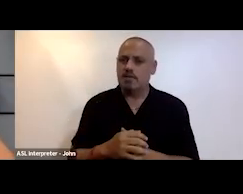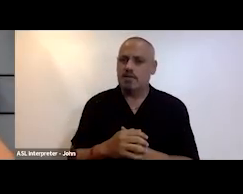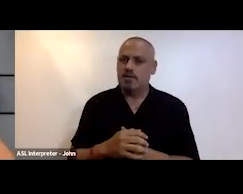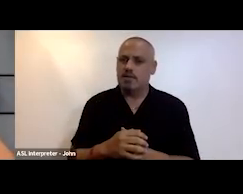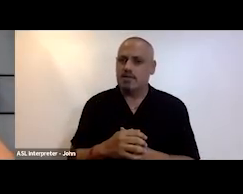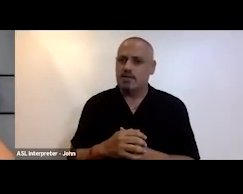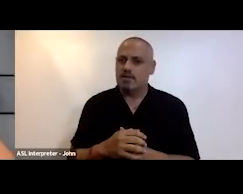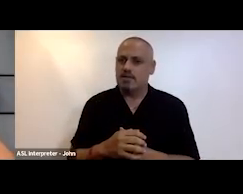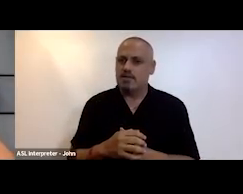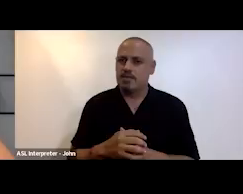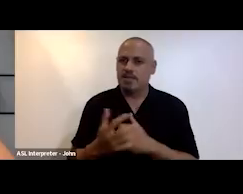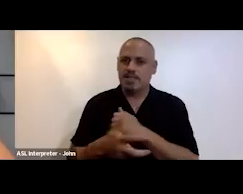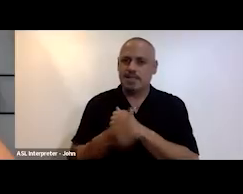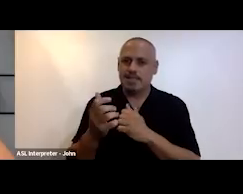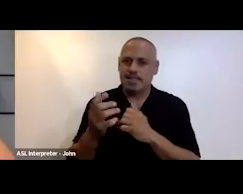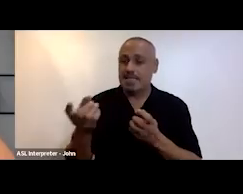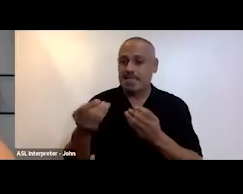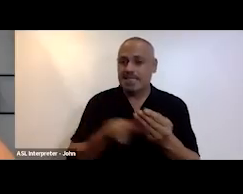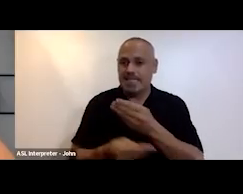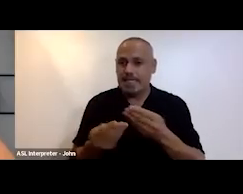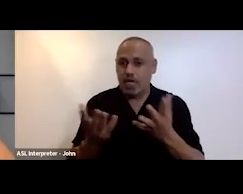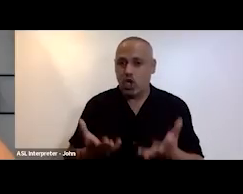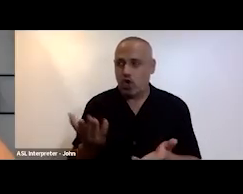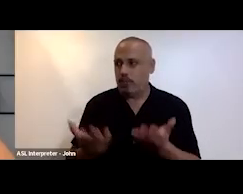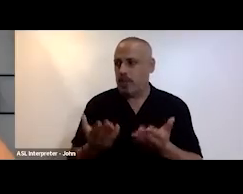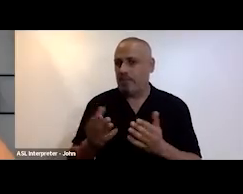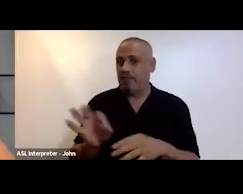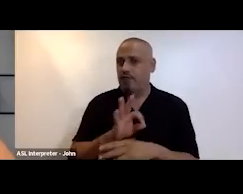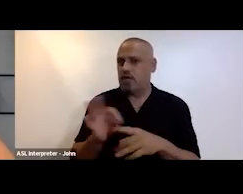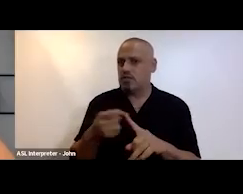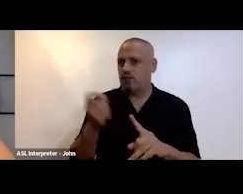the dealer may end up kind of functioning out of the person's unit,